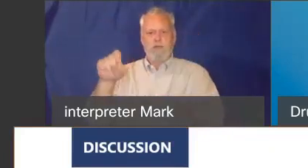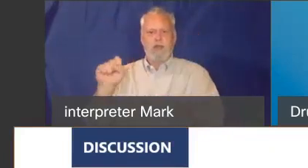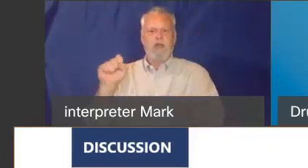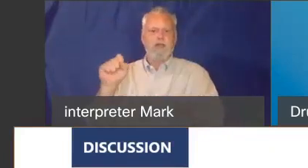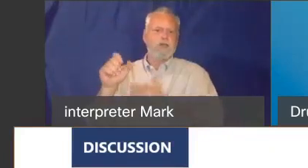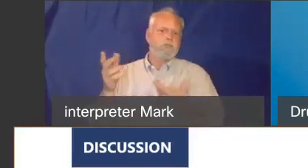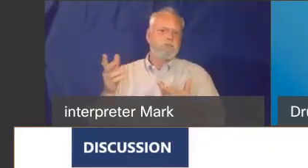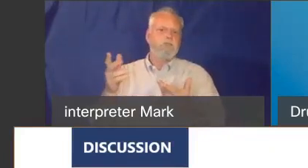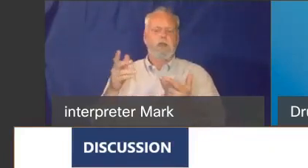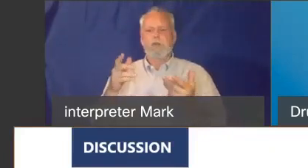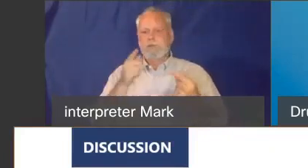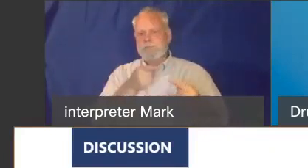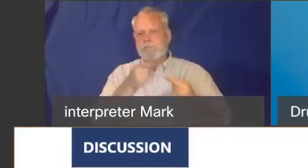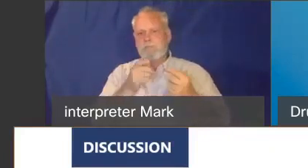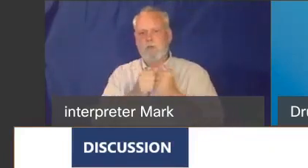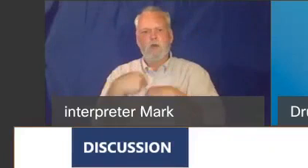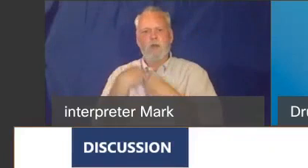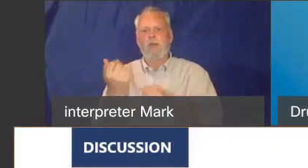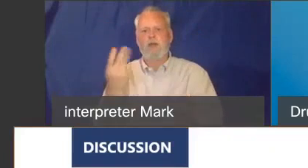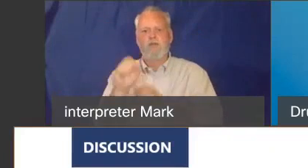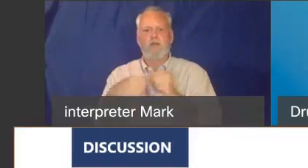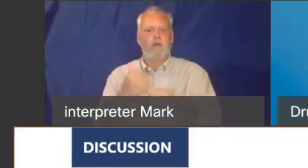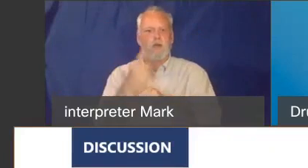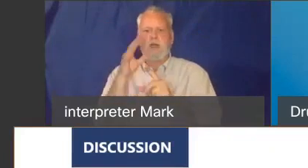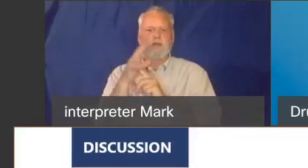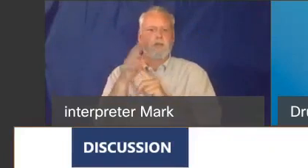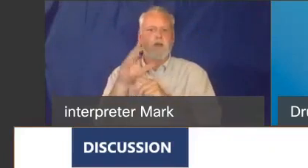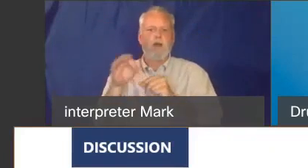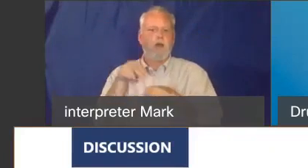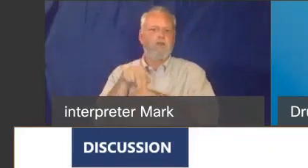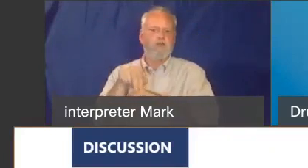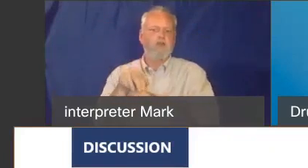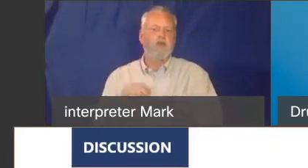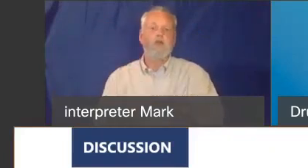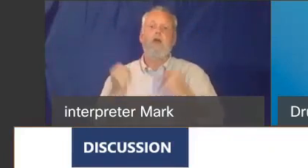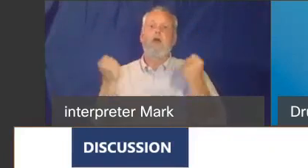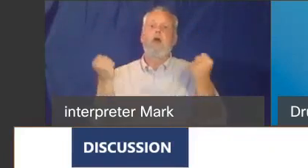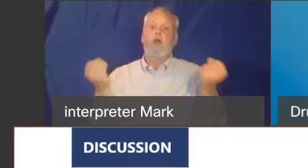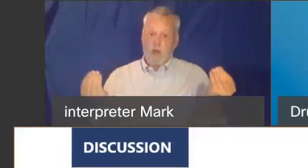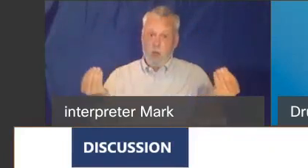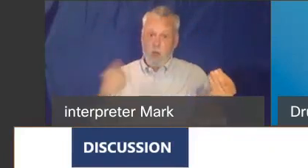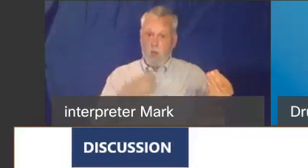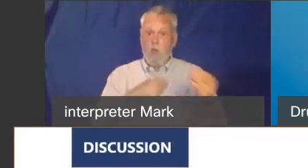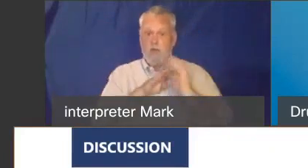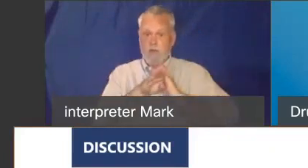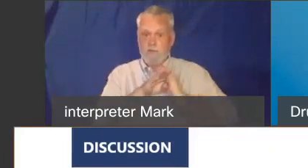Grappling with over the last few years due to the popularity of the scooters. So, we are developing.